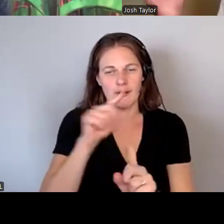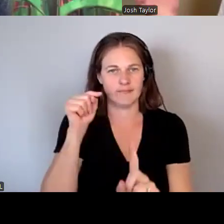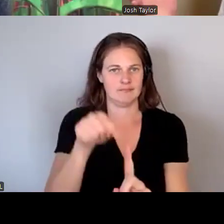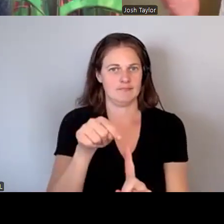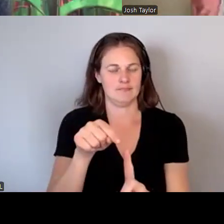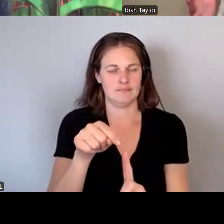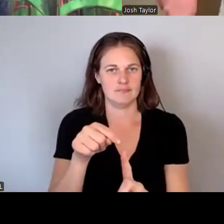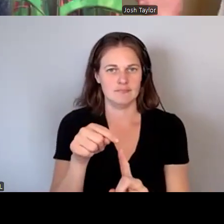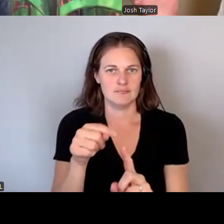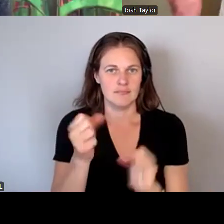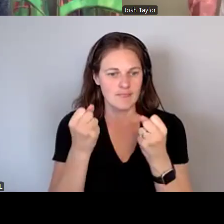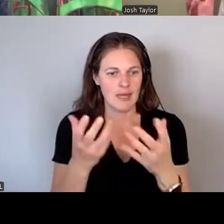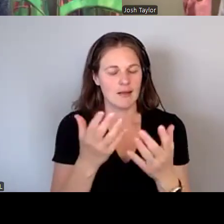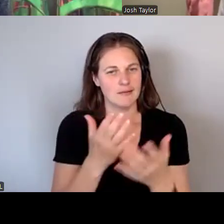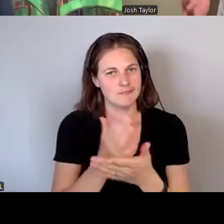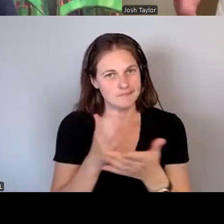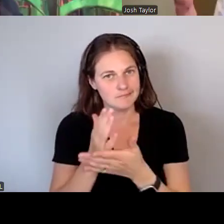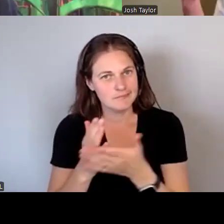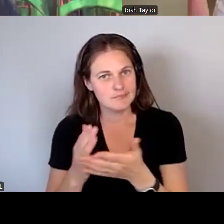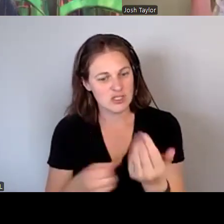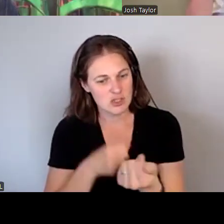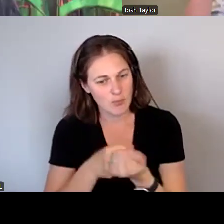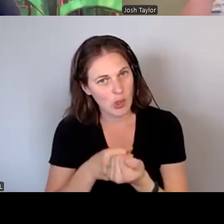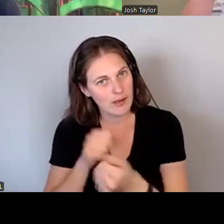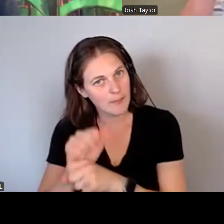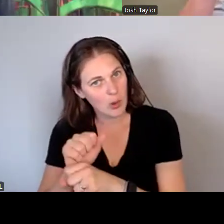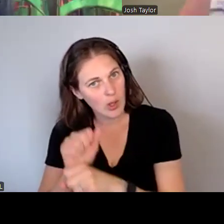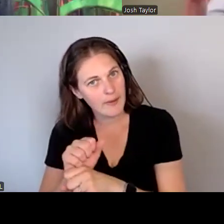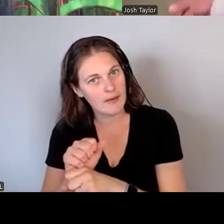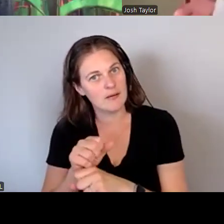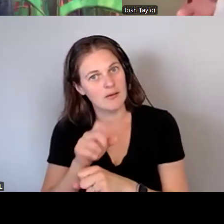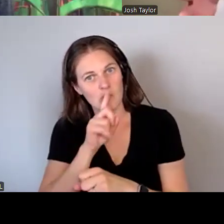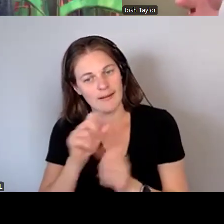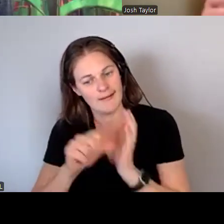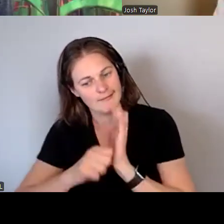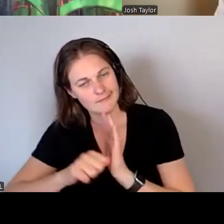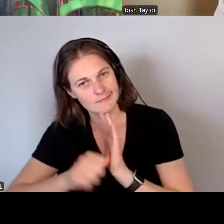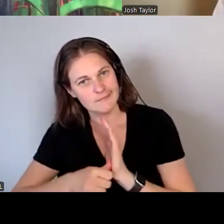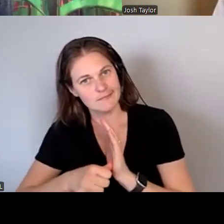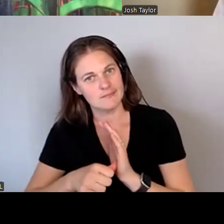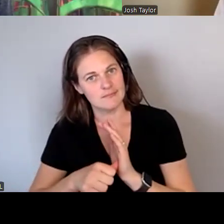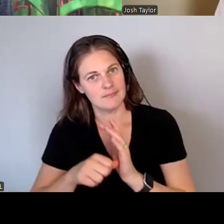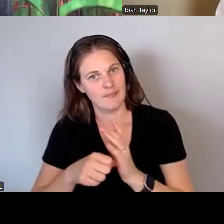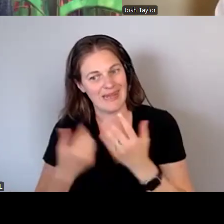a lot of the components of supported employment as far as, you know, really emphasizing integrated placement of folks with disabilities,